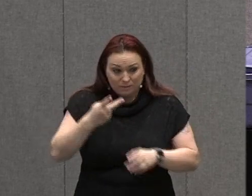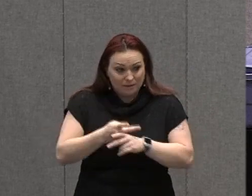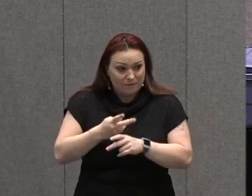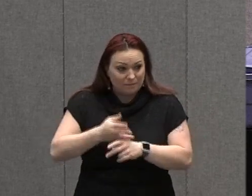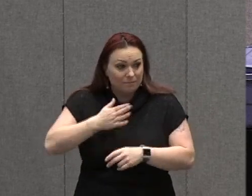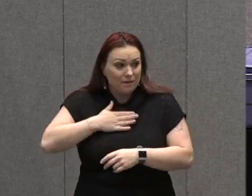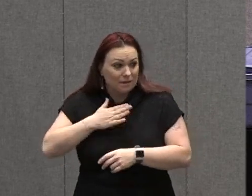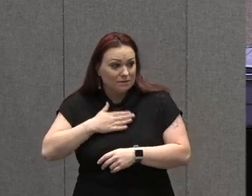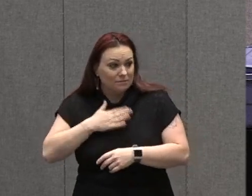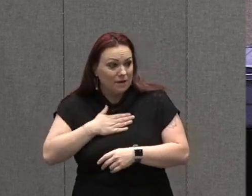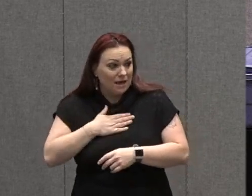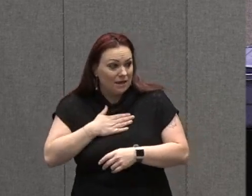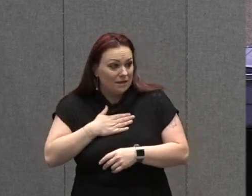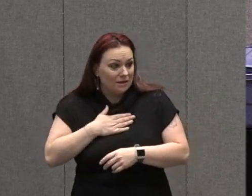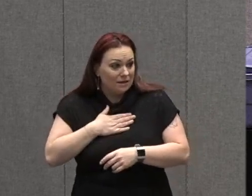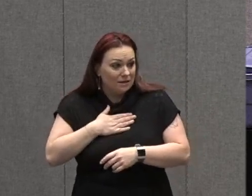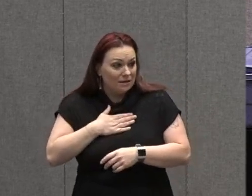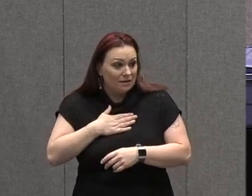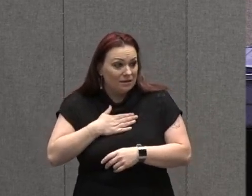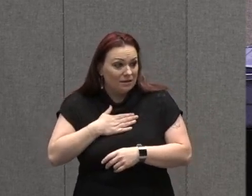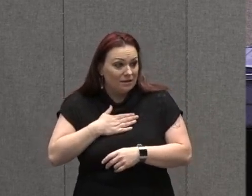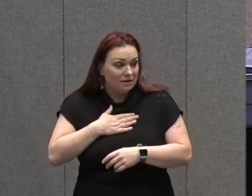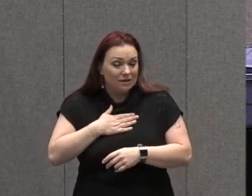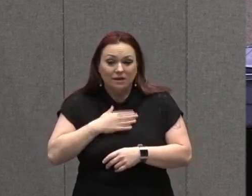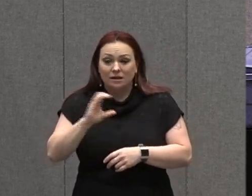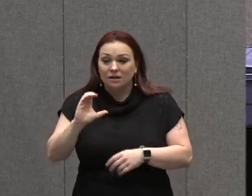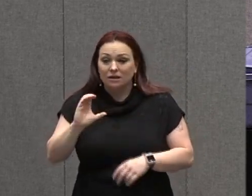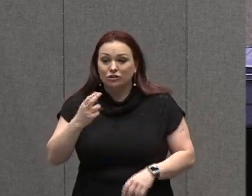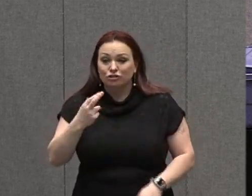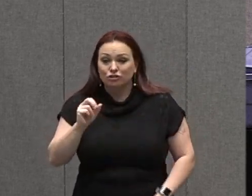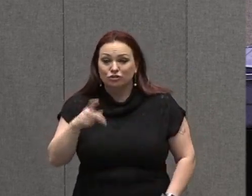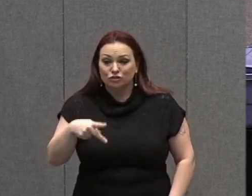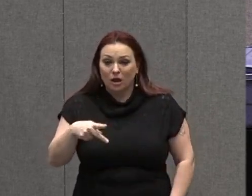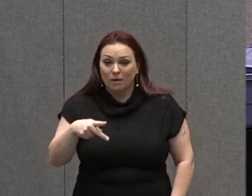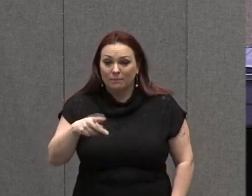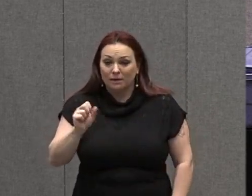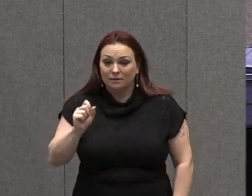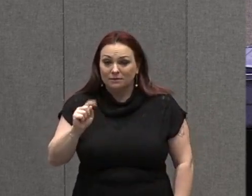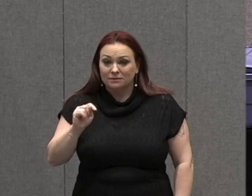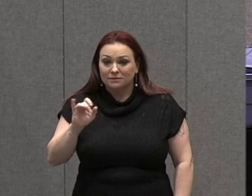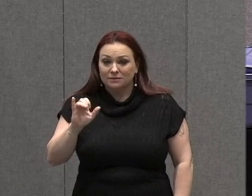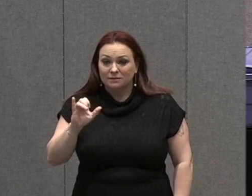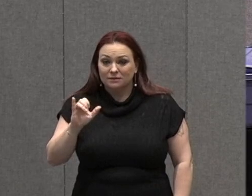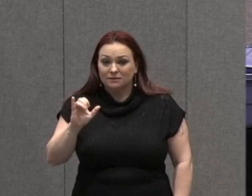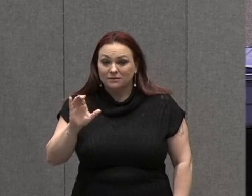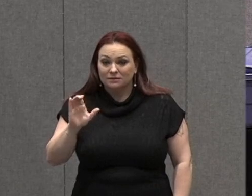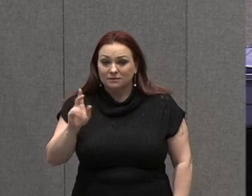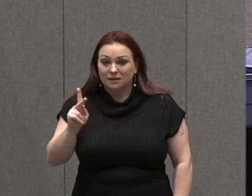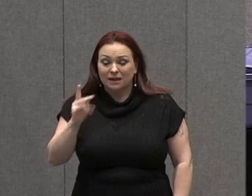that's gonna be my mallet. I'm gonna get a chopstick. If you've ever eaten any kind of Asian food